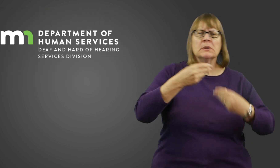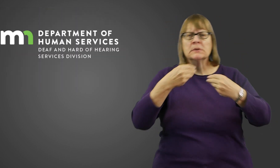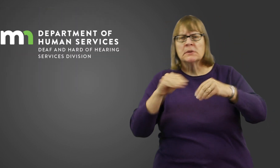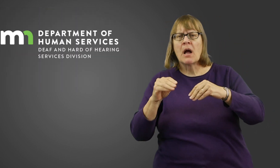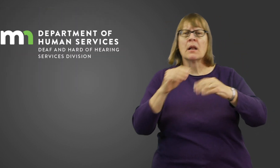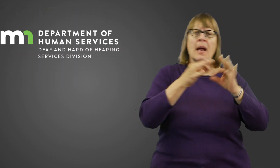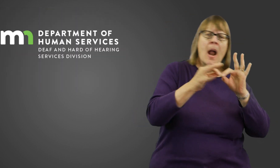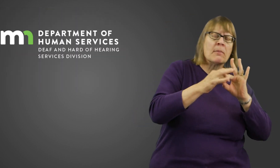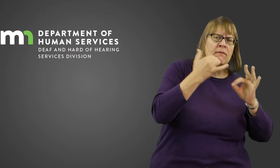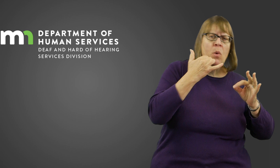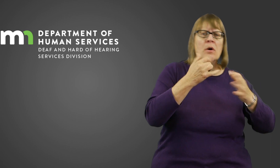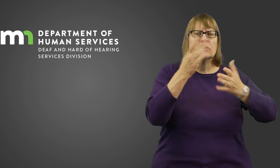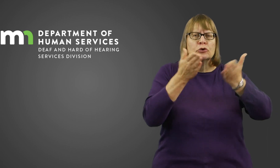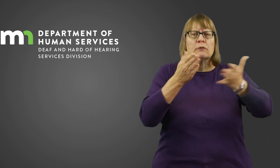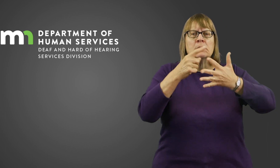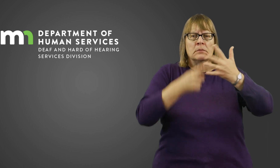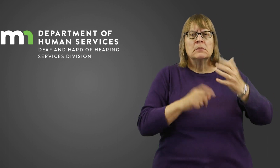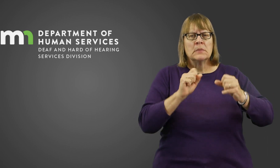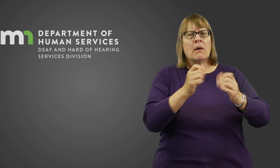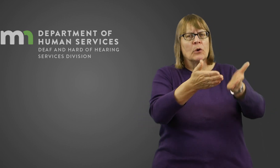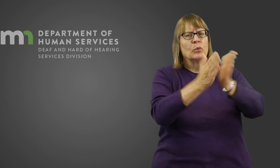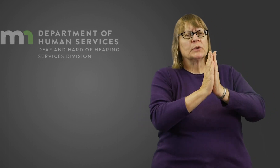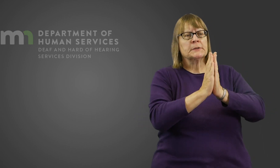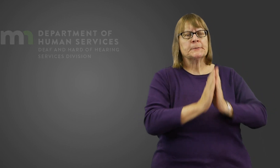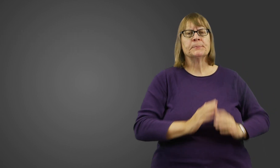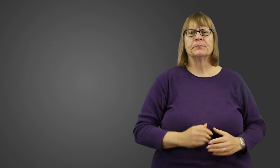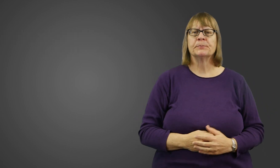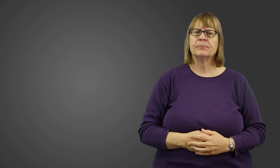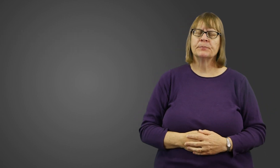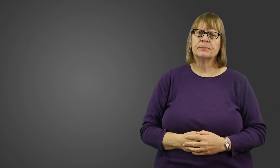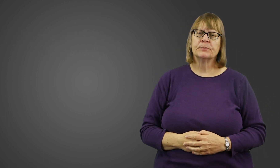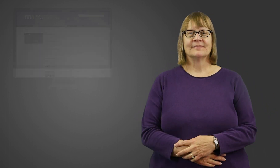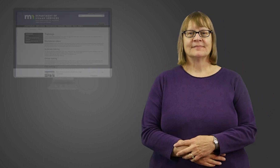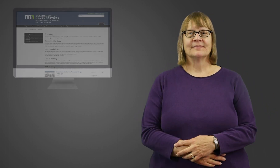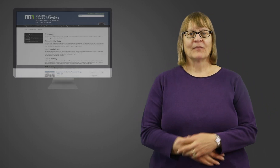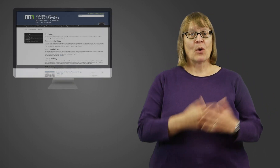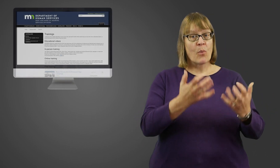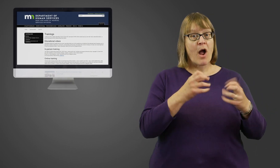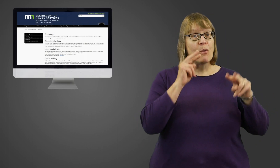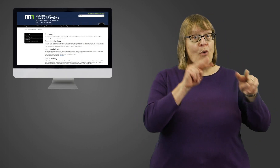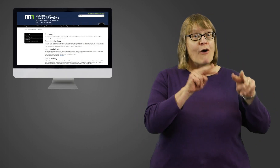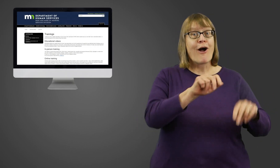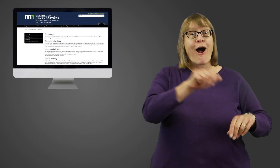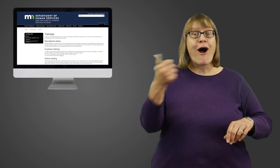vendor lists of companies that provide videophone and captioned phone services.